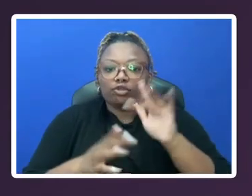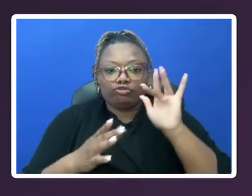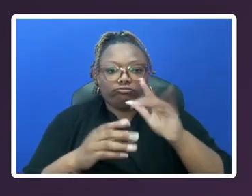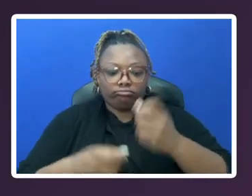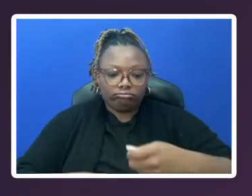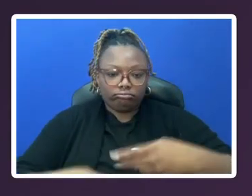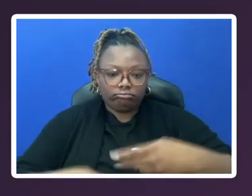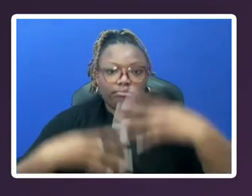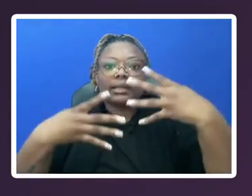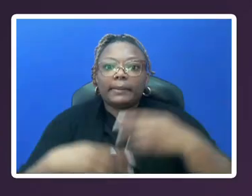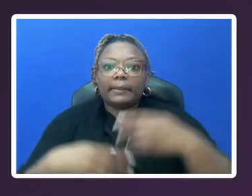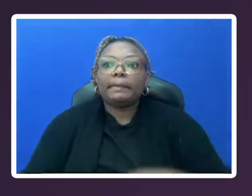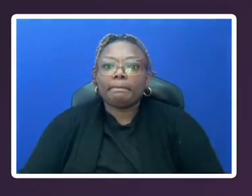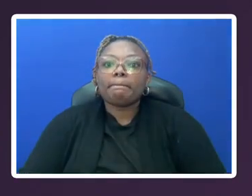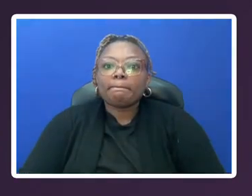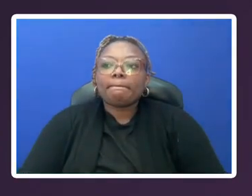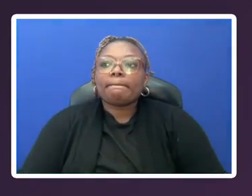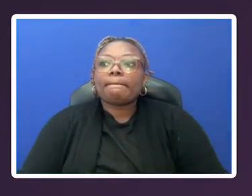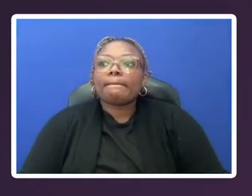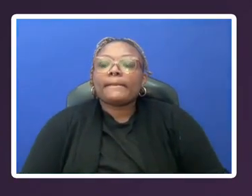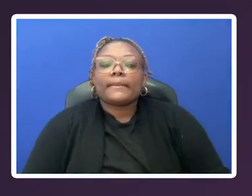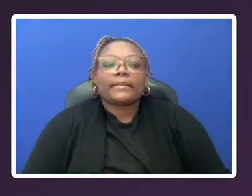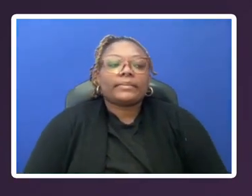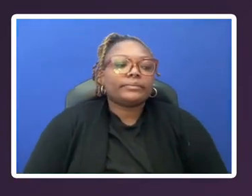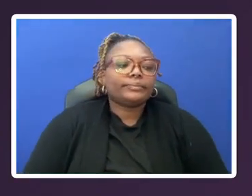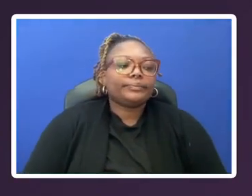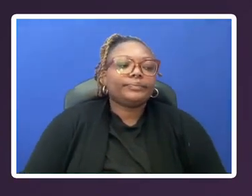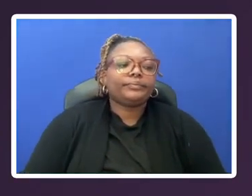Yadira Hadlett: I'll go ahead and share another participant